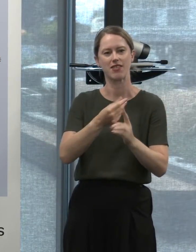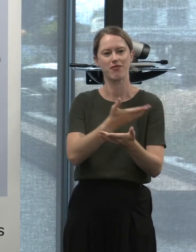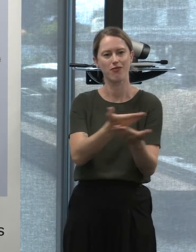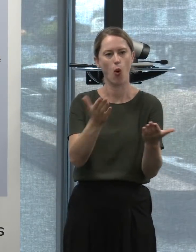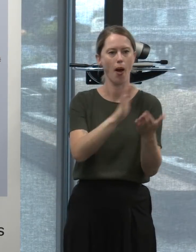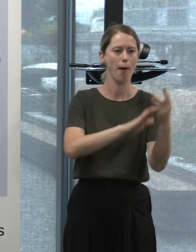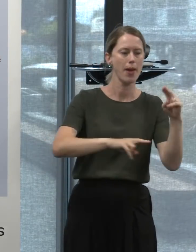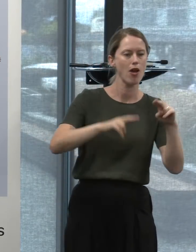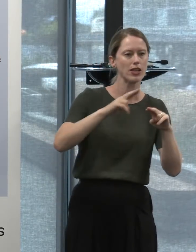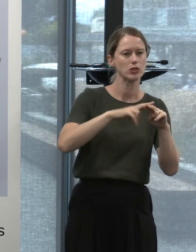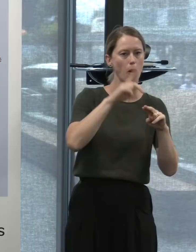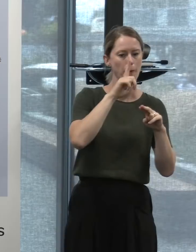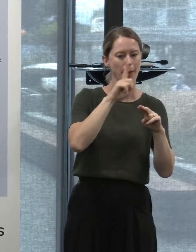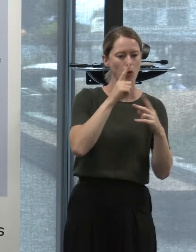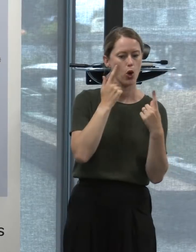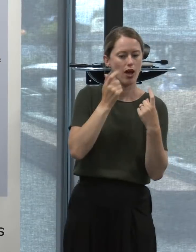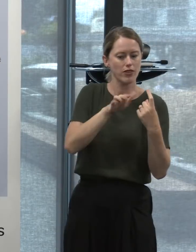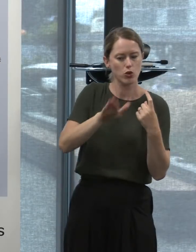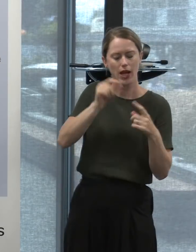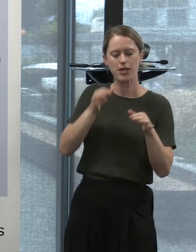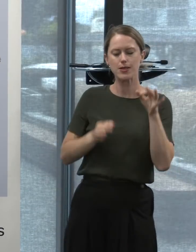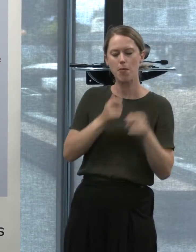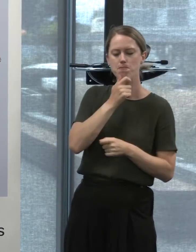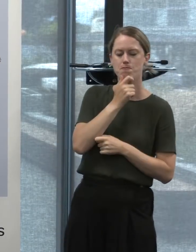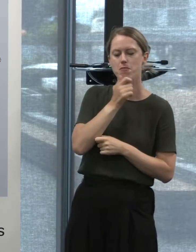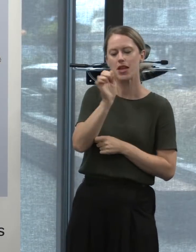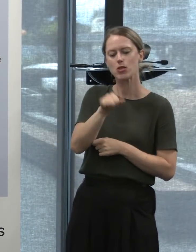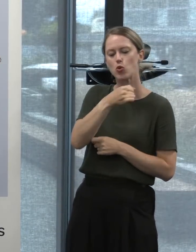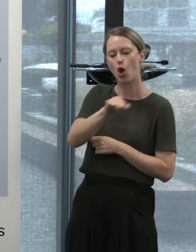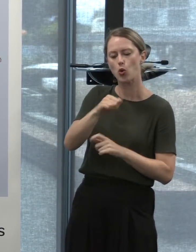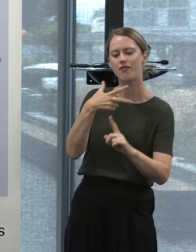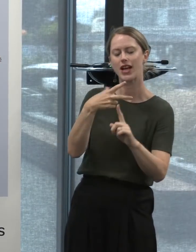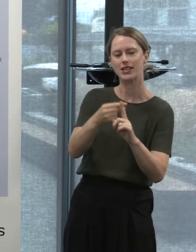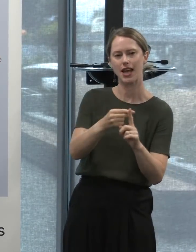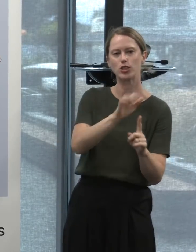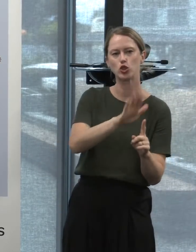Kia ora, nga mihi, that's fantastic. We are well underway with the